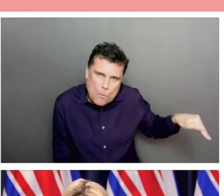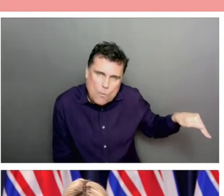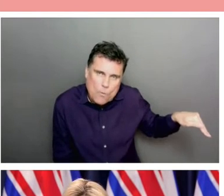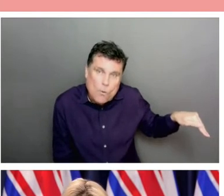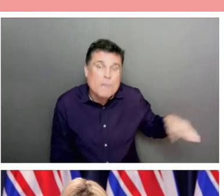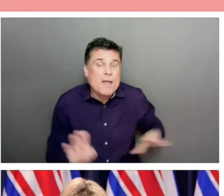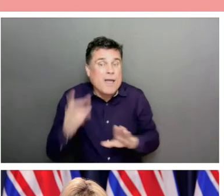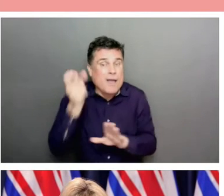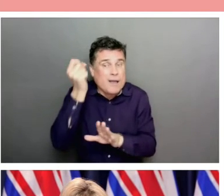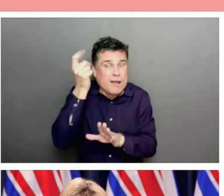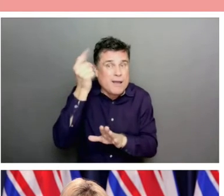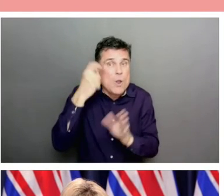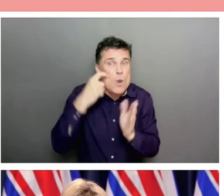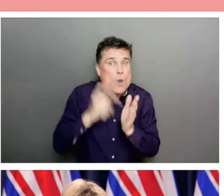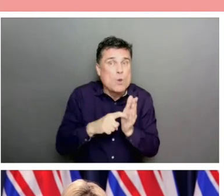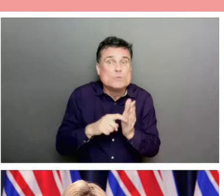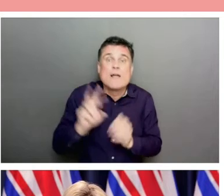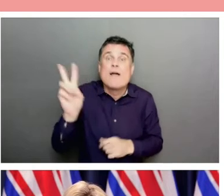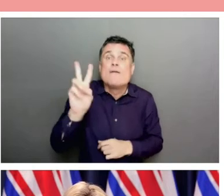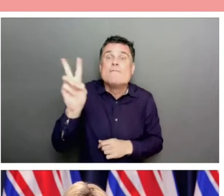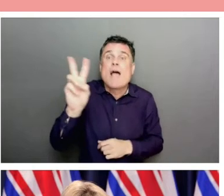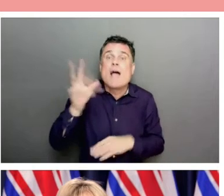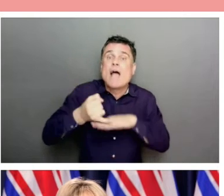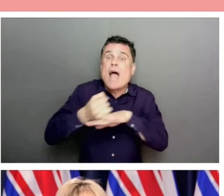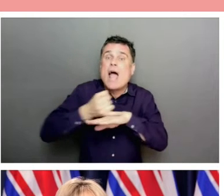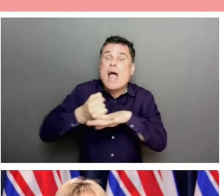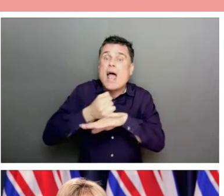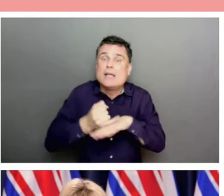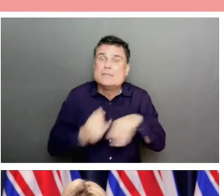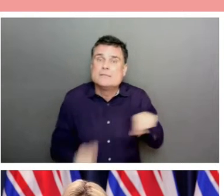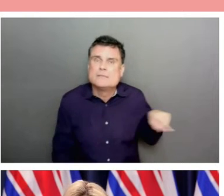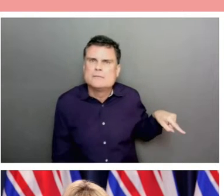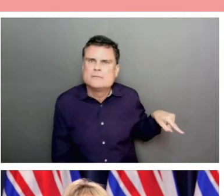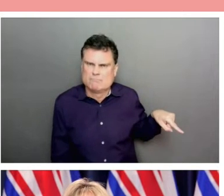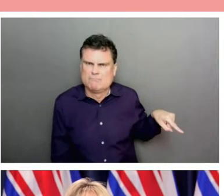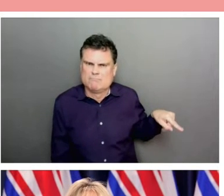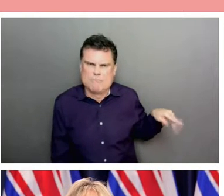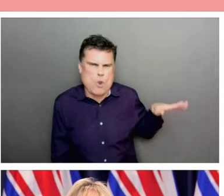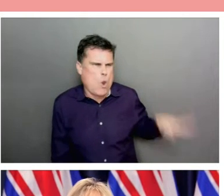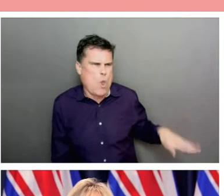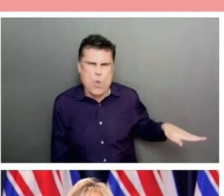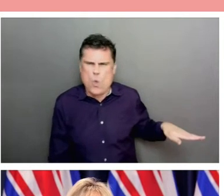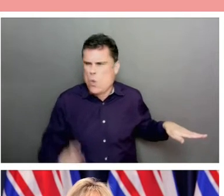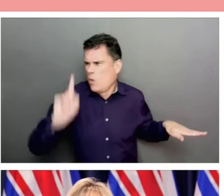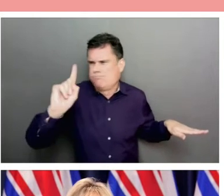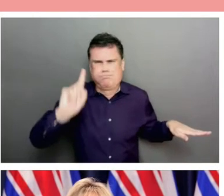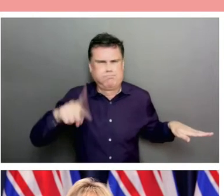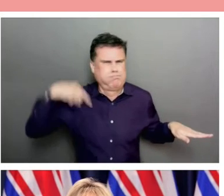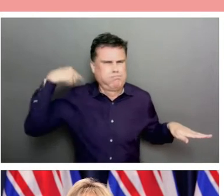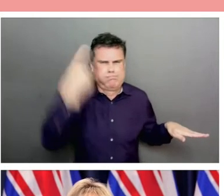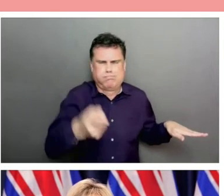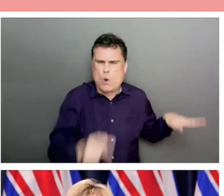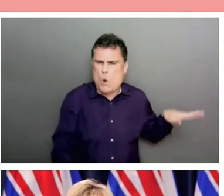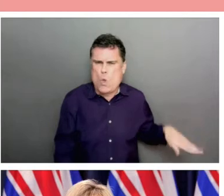authority it it has stayed low for the last few months. We've done the same thing to